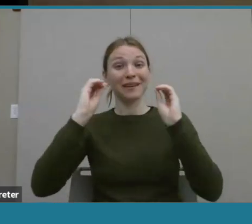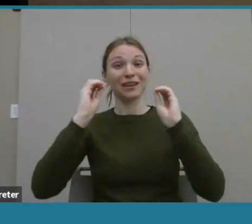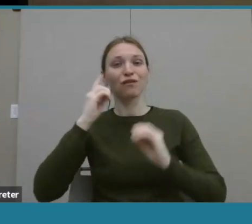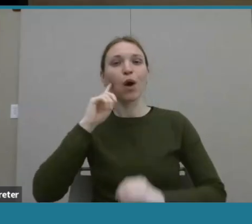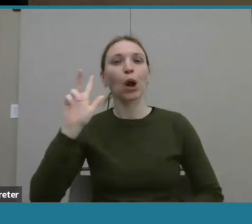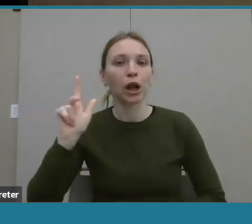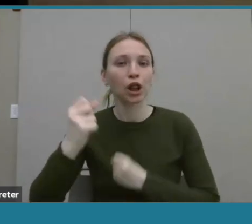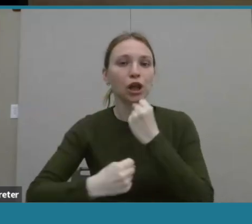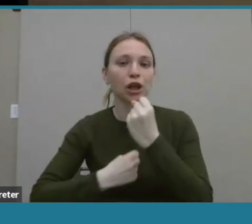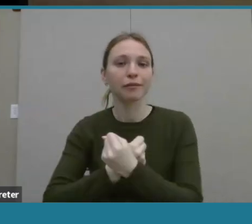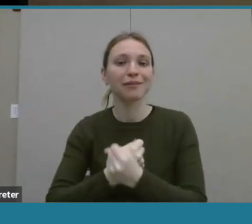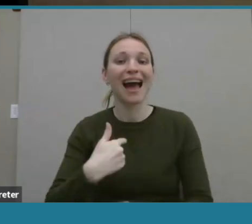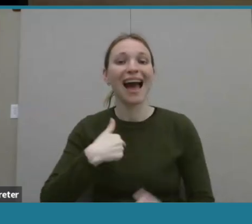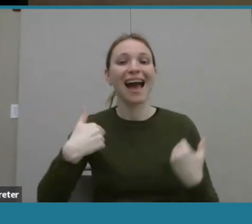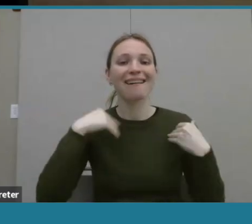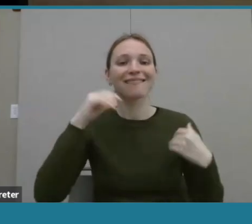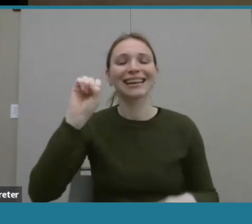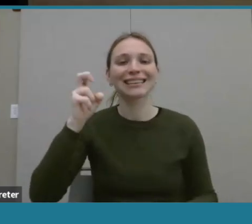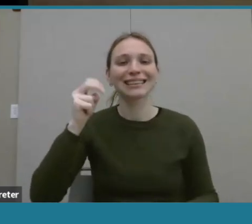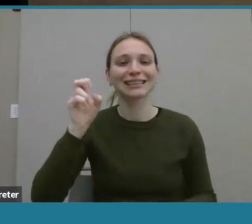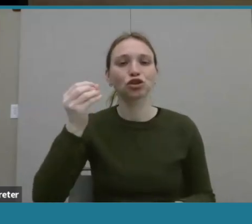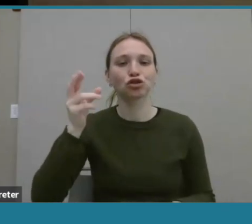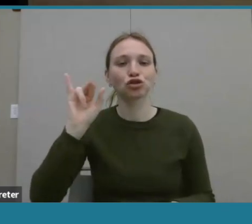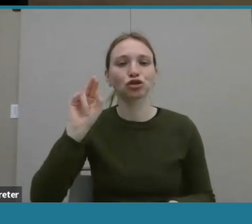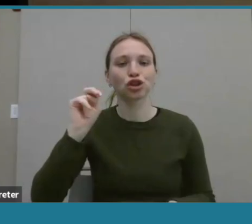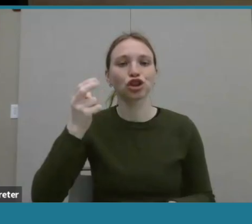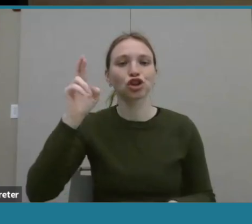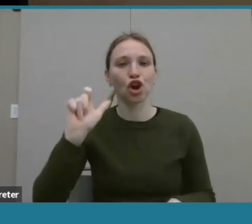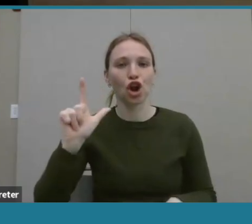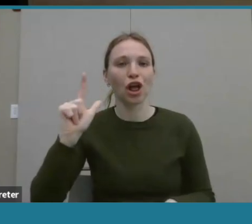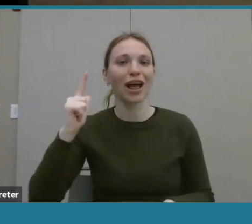I have sensorineural hearing loss in both ears and wear cochlear implants to help me to hear.